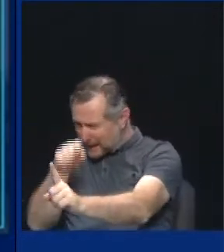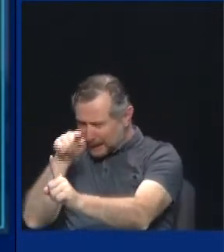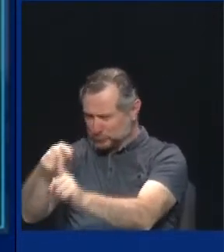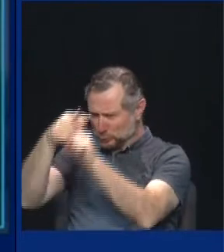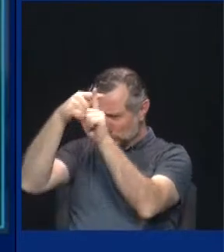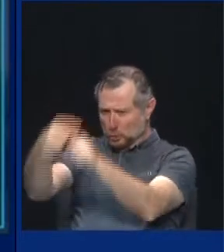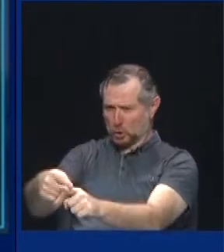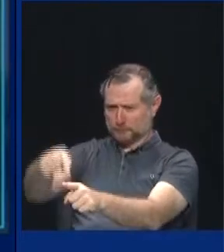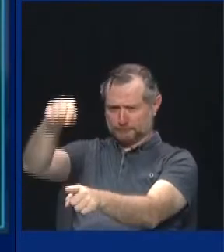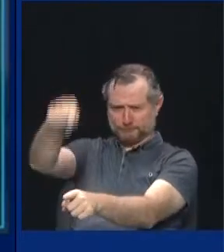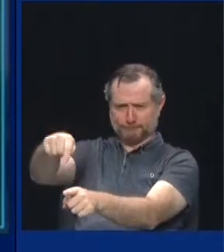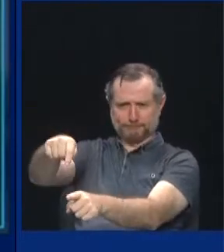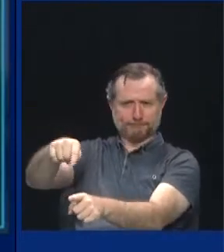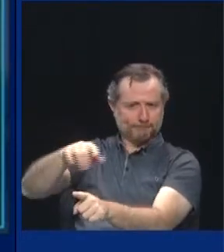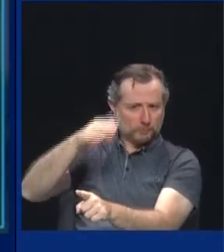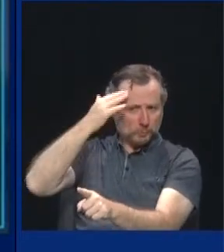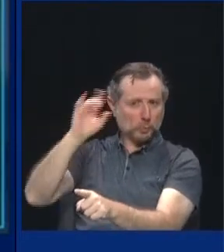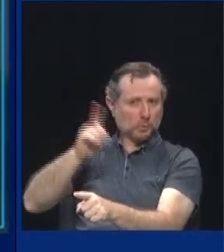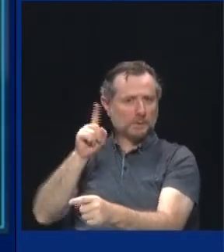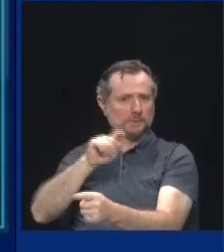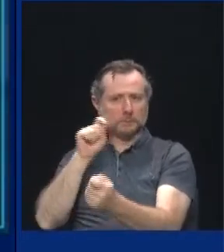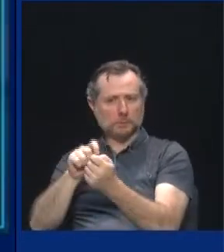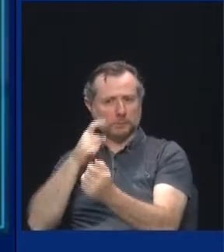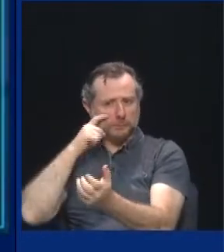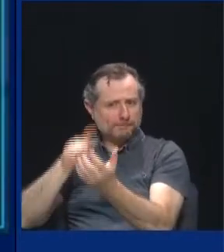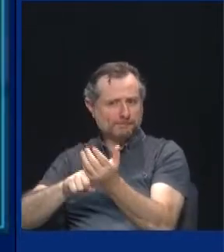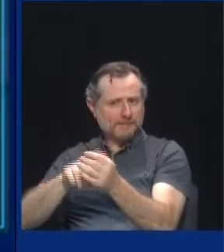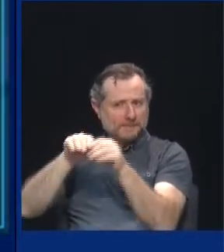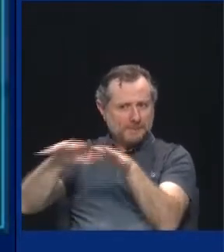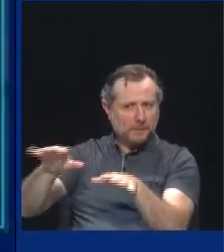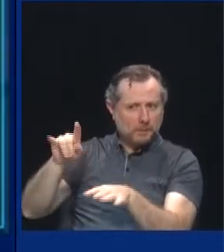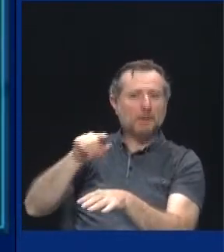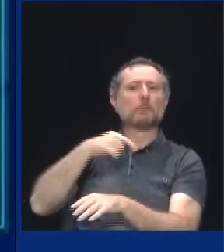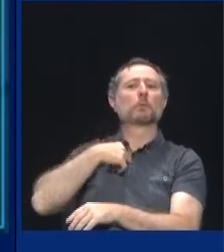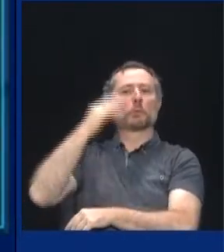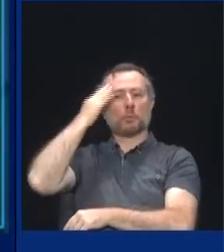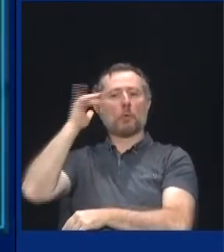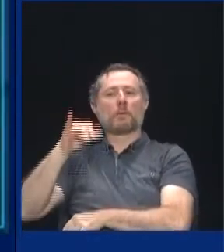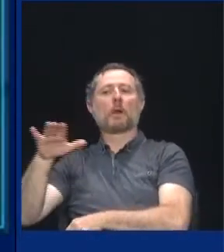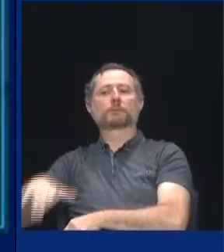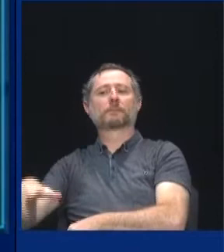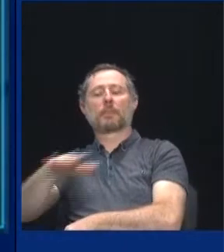POPULATION THAT HAS BEEN UNVACCINATED. TARGET THAT POPULATION. AND TARGET IT IN AREAS WHERE YOU